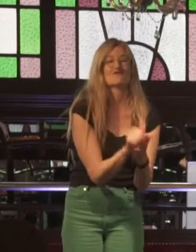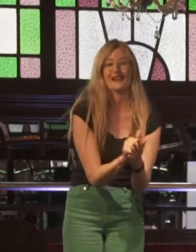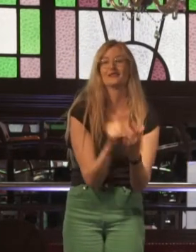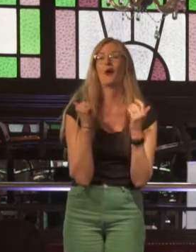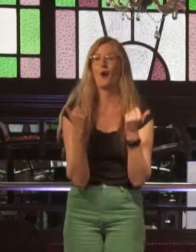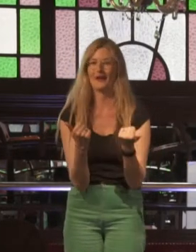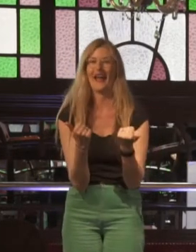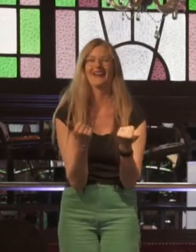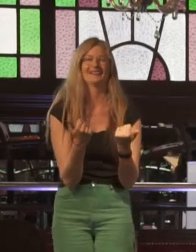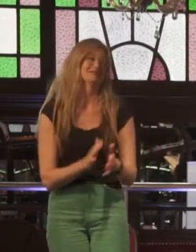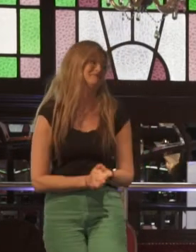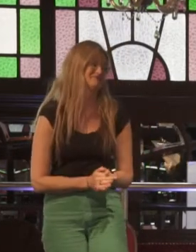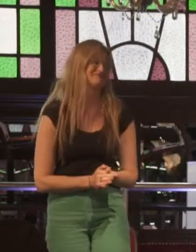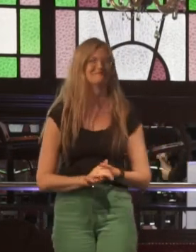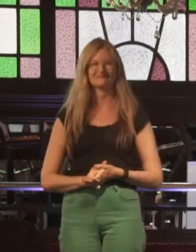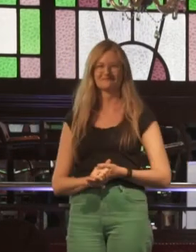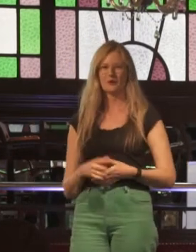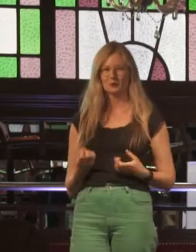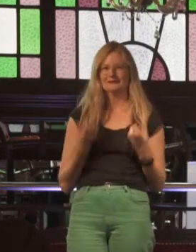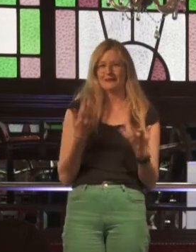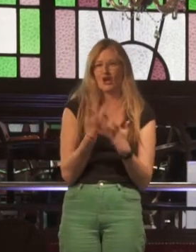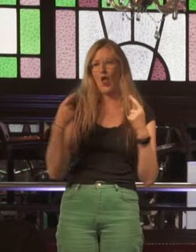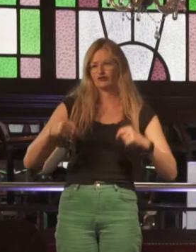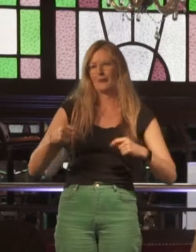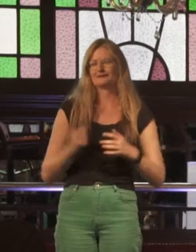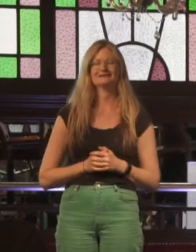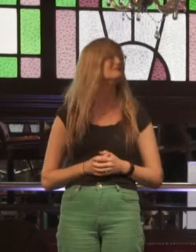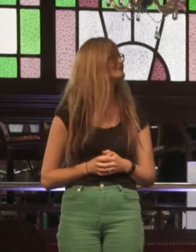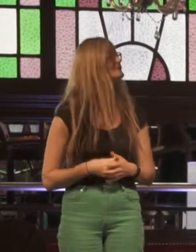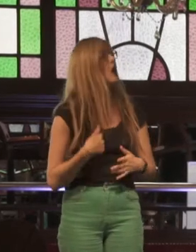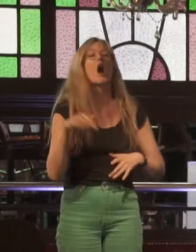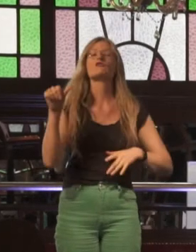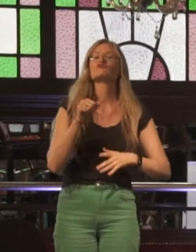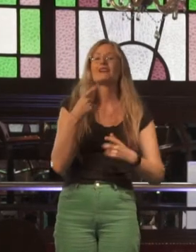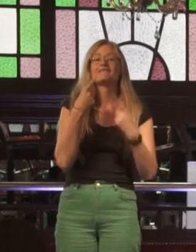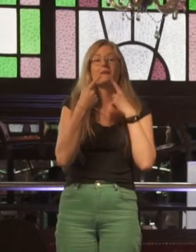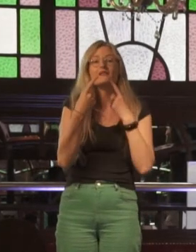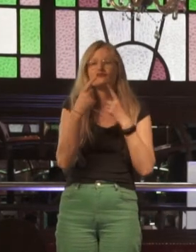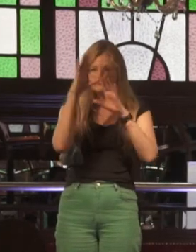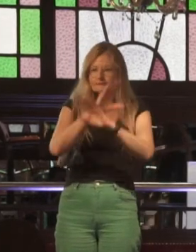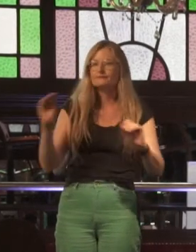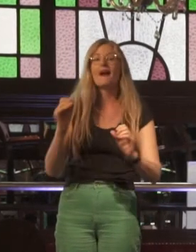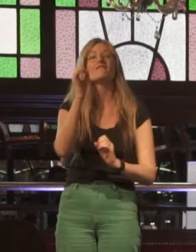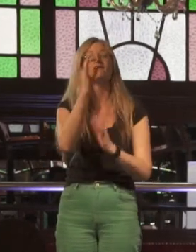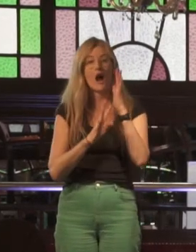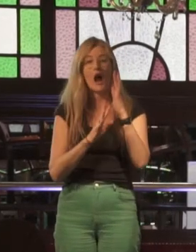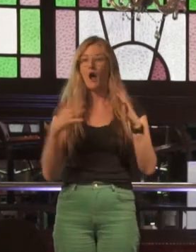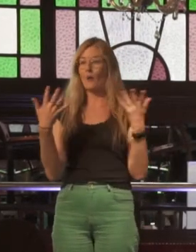No expense spared. Anyway, so I should just probably have a little bit of preamble, shouldn't I, about apparently if there's a fire, you go out that way.